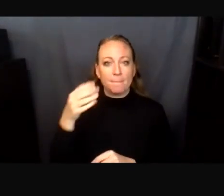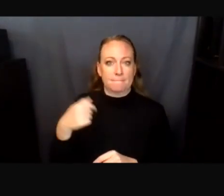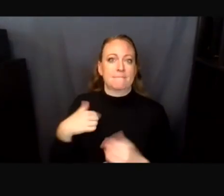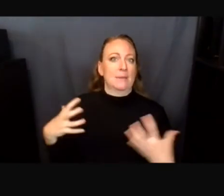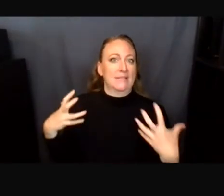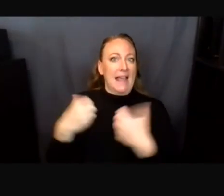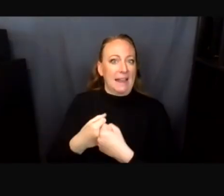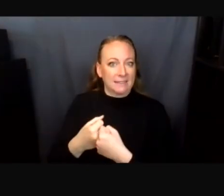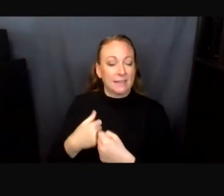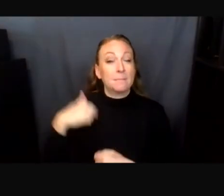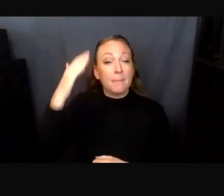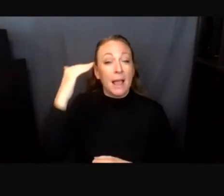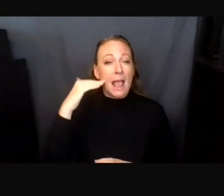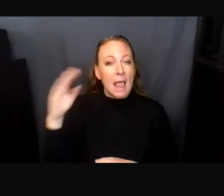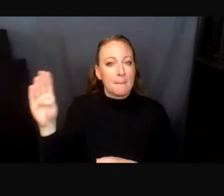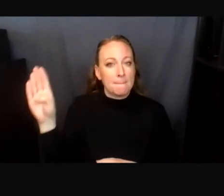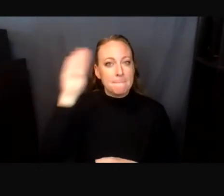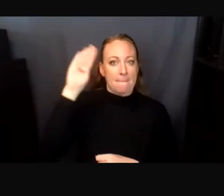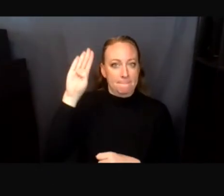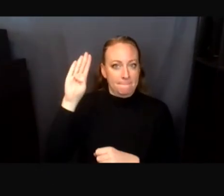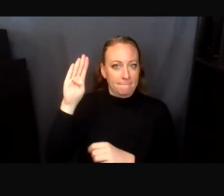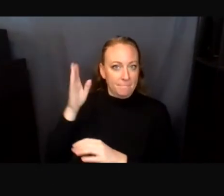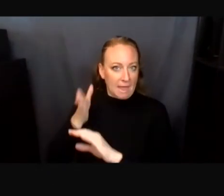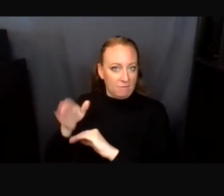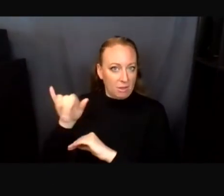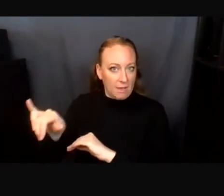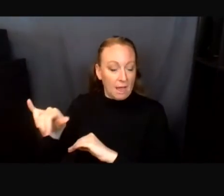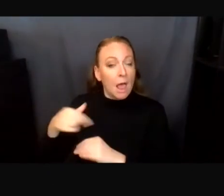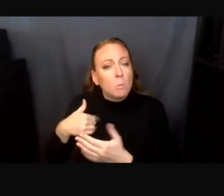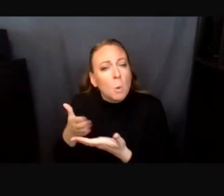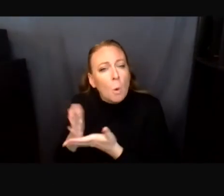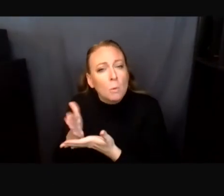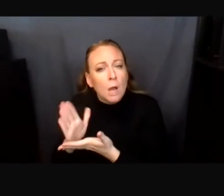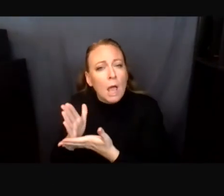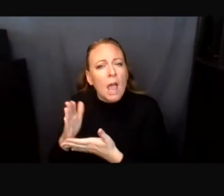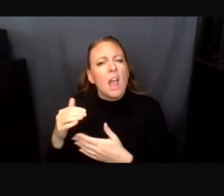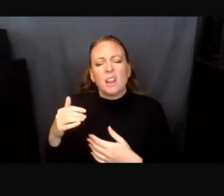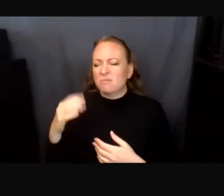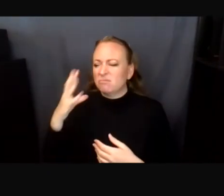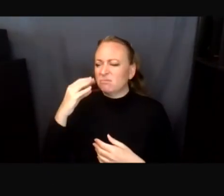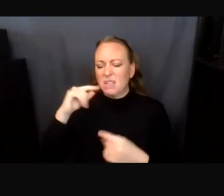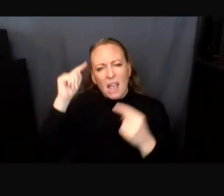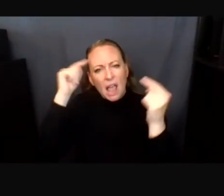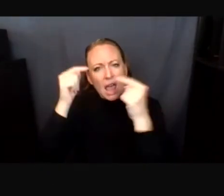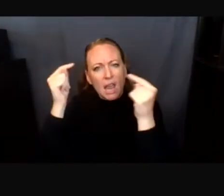I was all right after this, I had a slight headache, but everything else was fine.